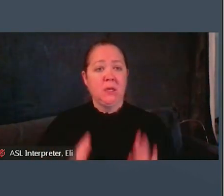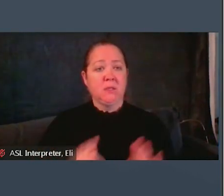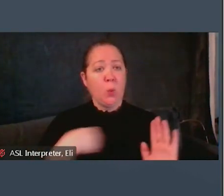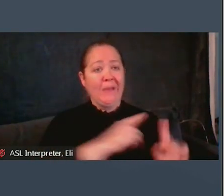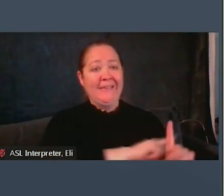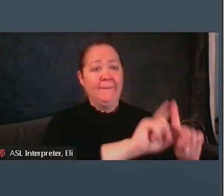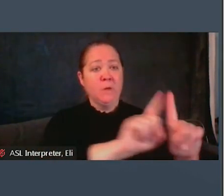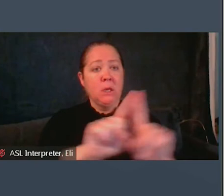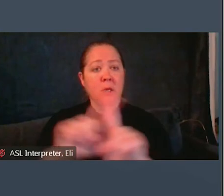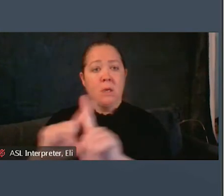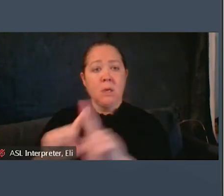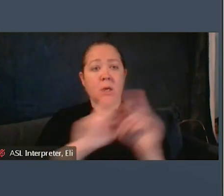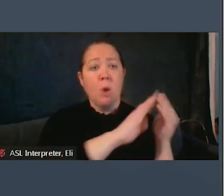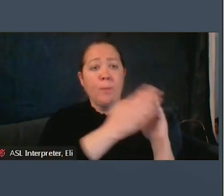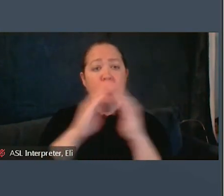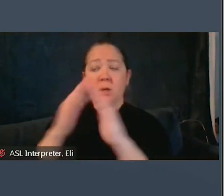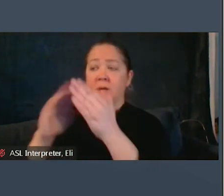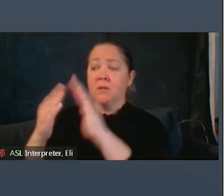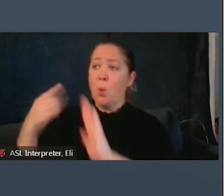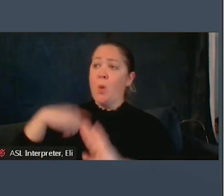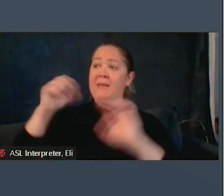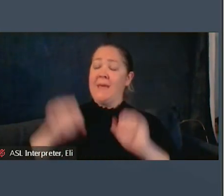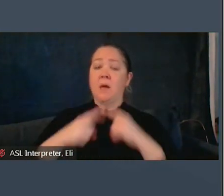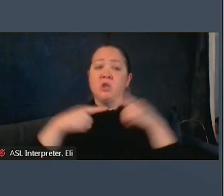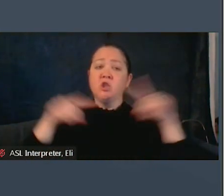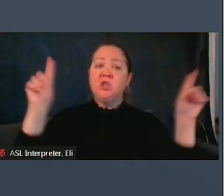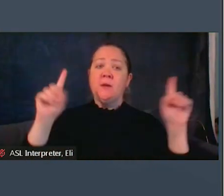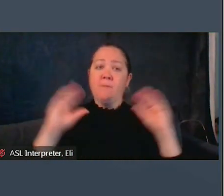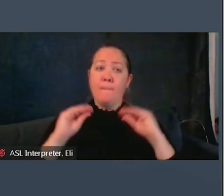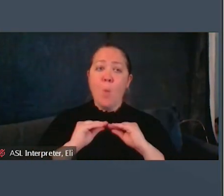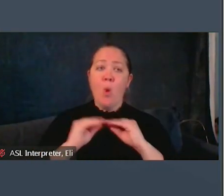we can achieve more together. If the County works with us,